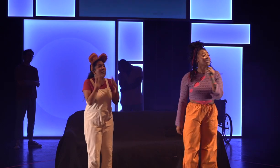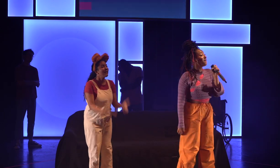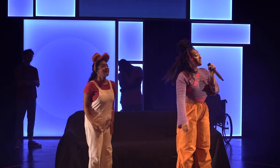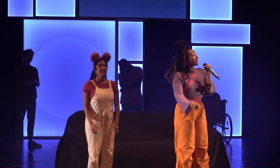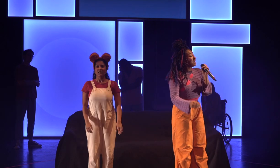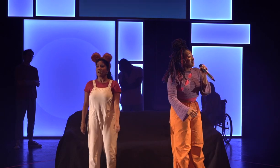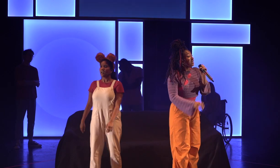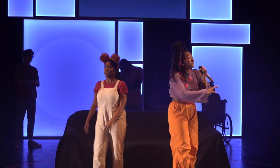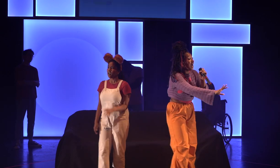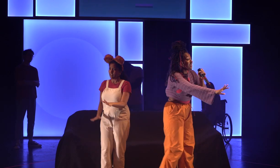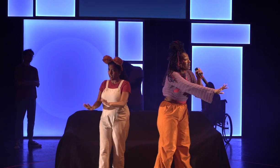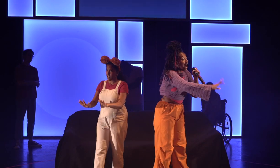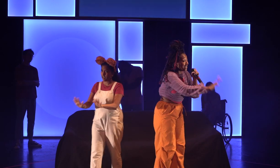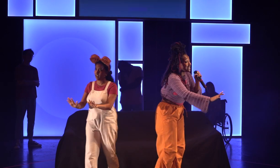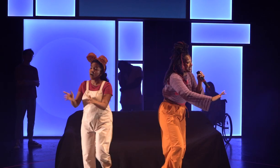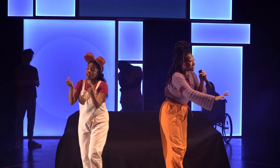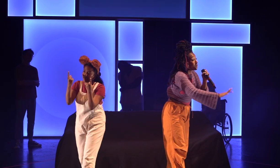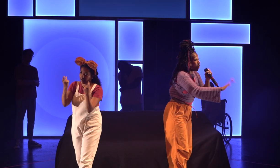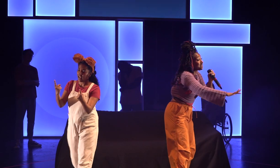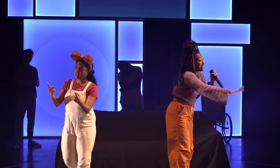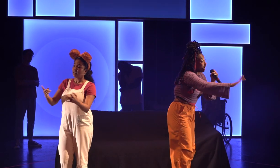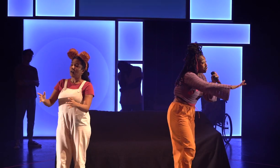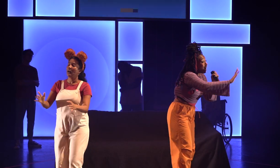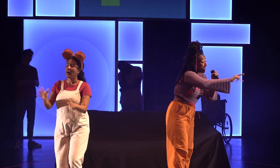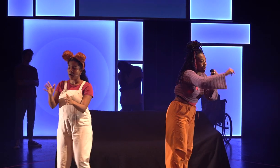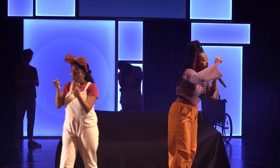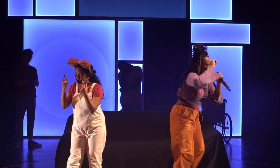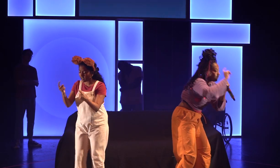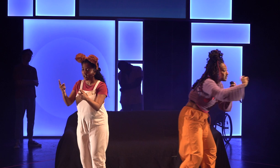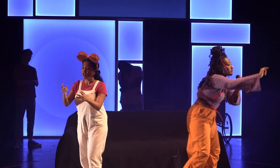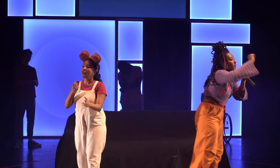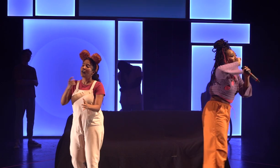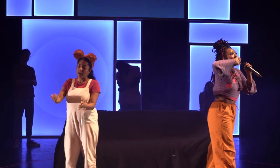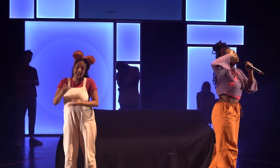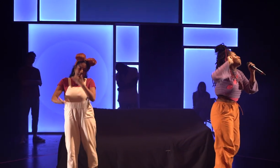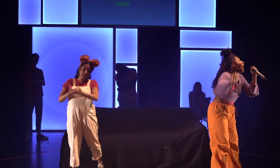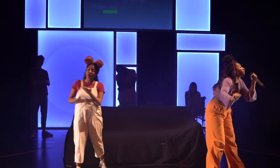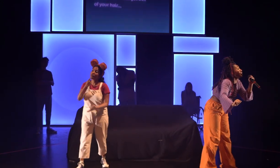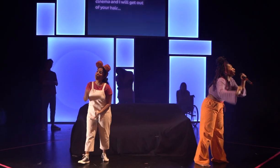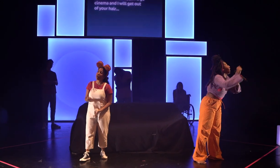It's fine. I get it, sis, honestly, I do, I get it. I'll tell you what, tomorrow